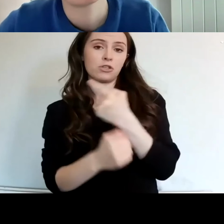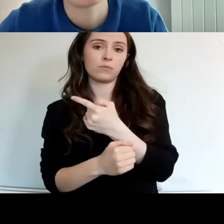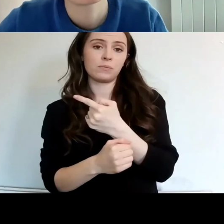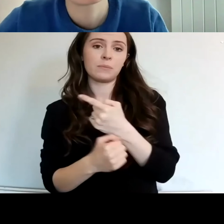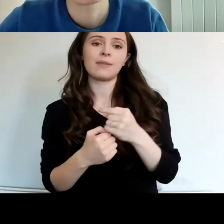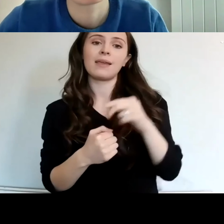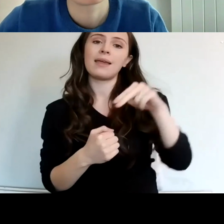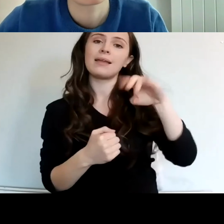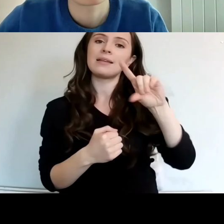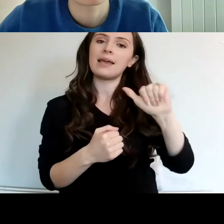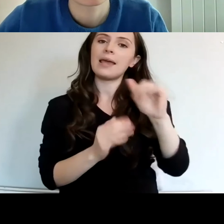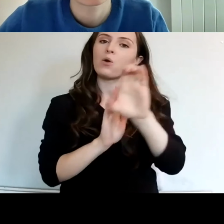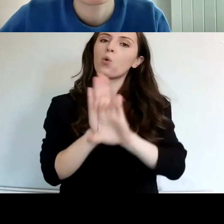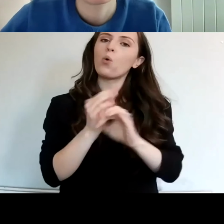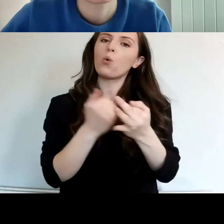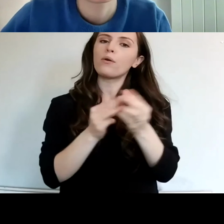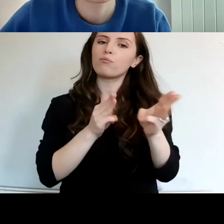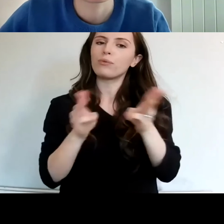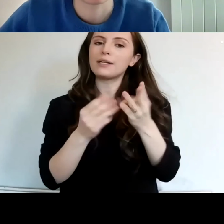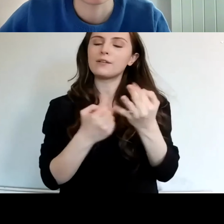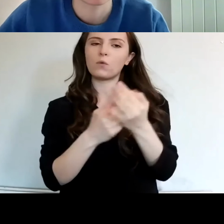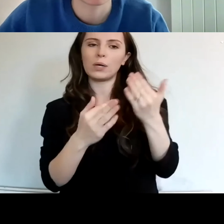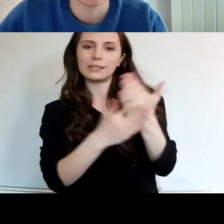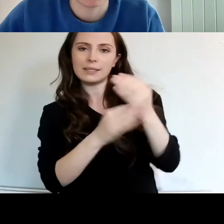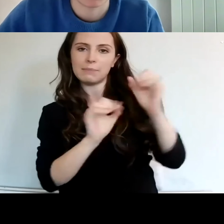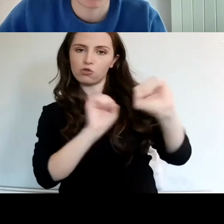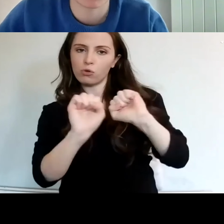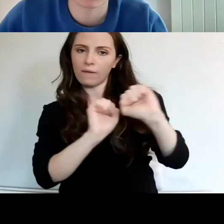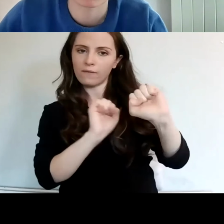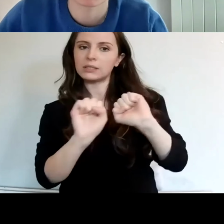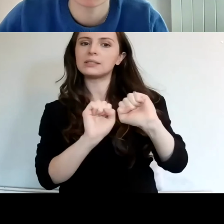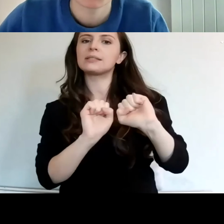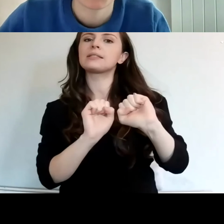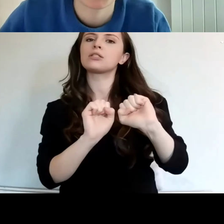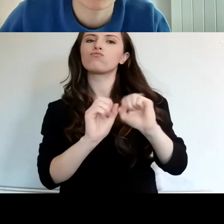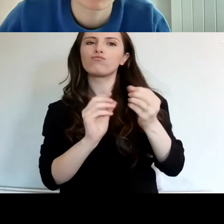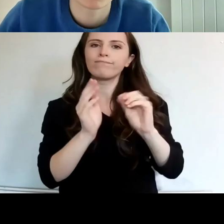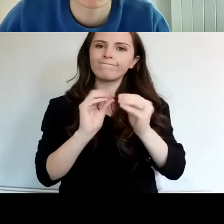on accessible services information was revised in 2022